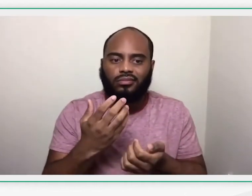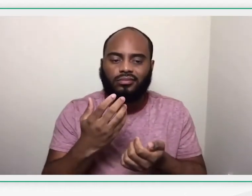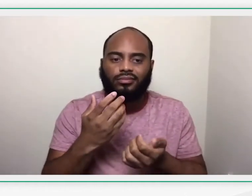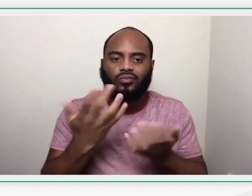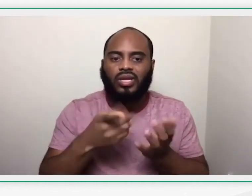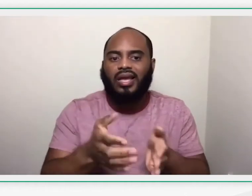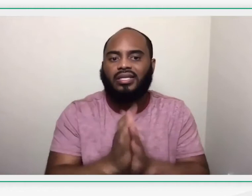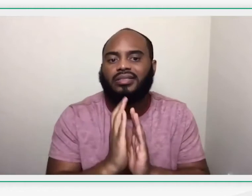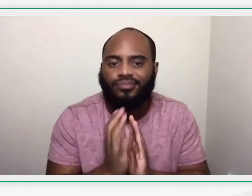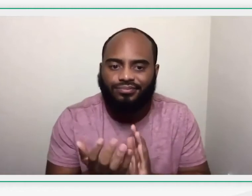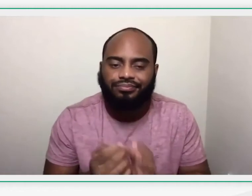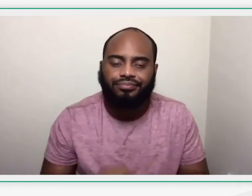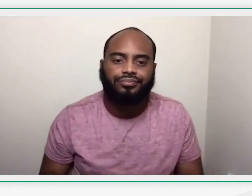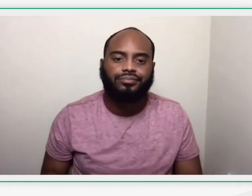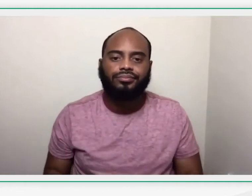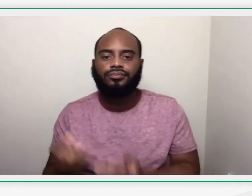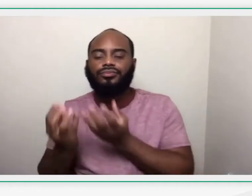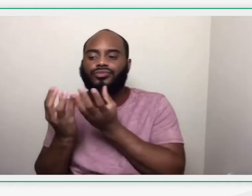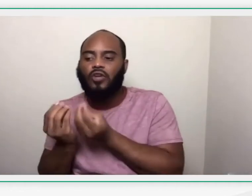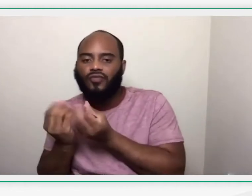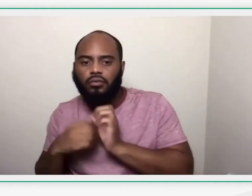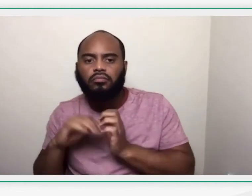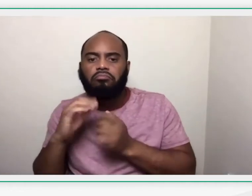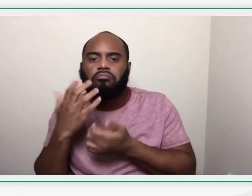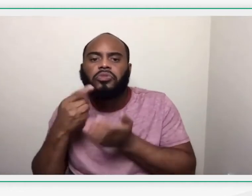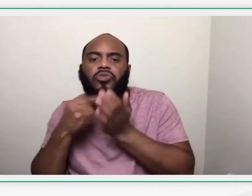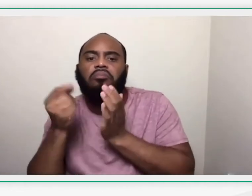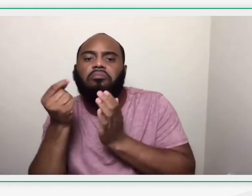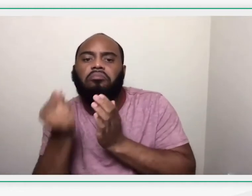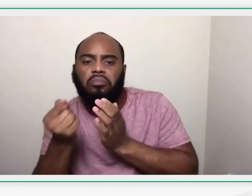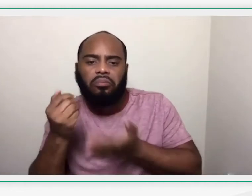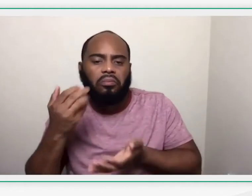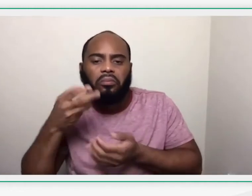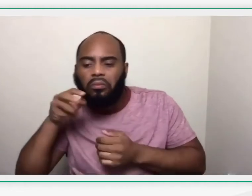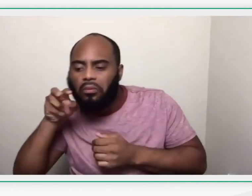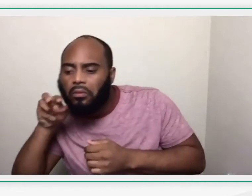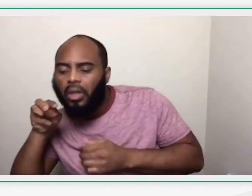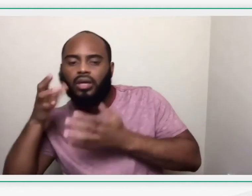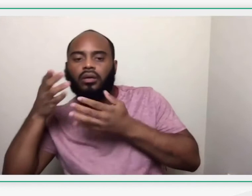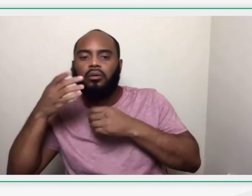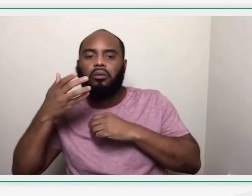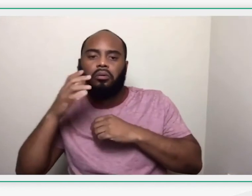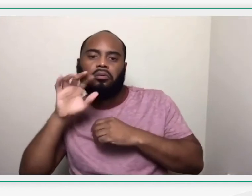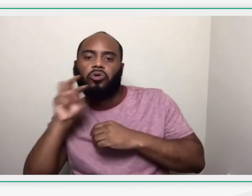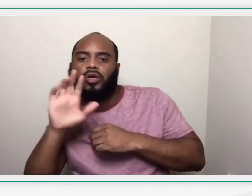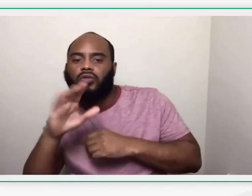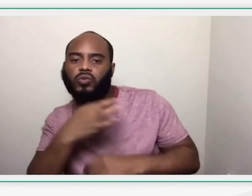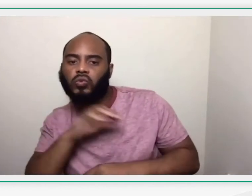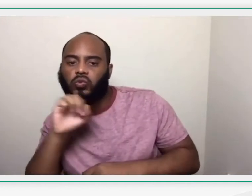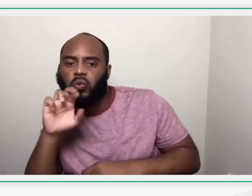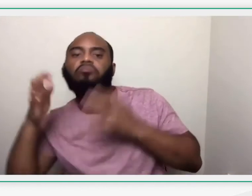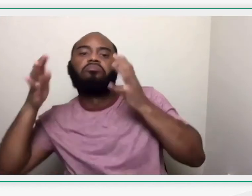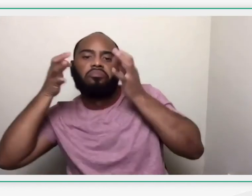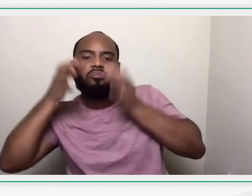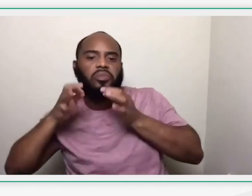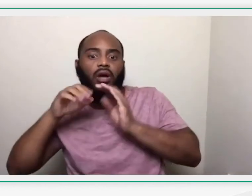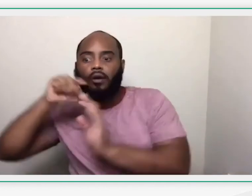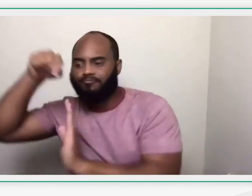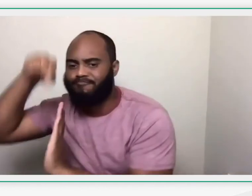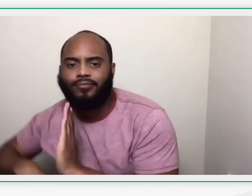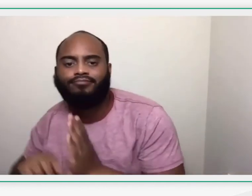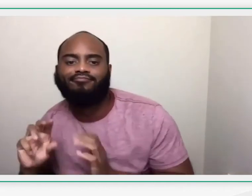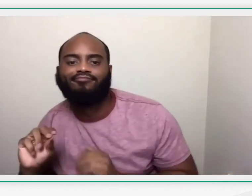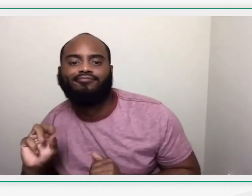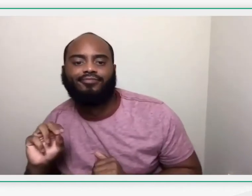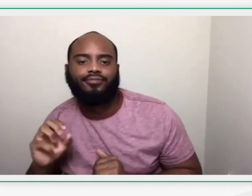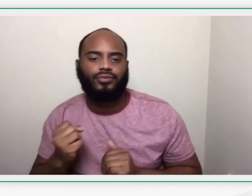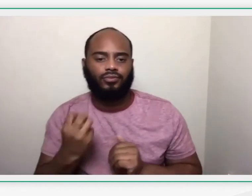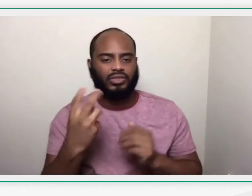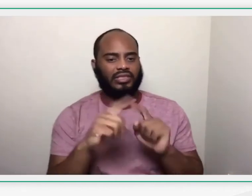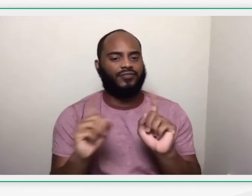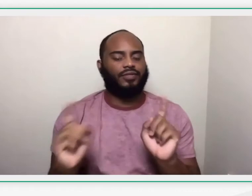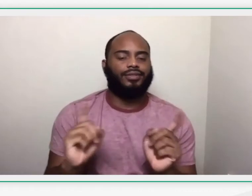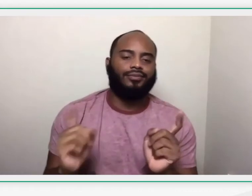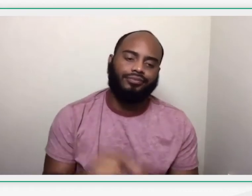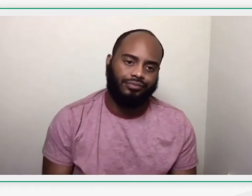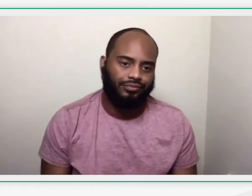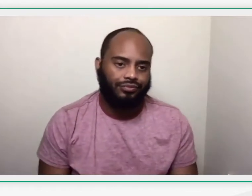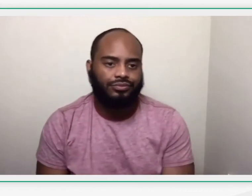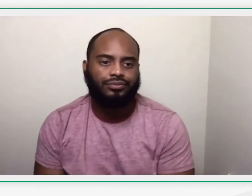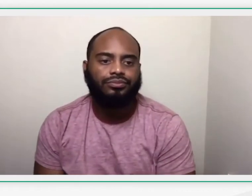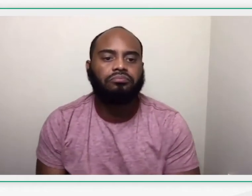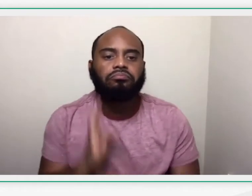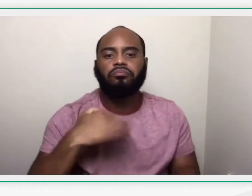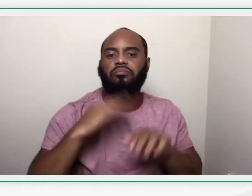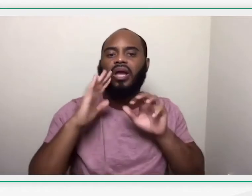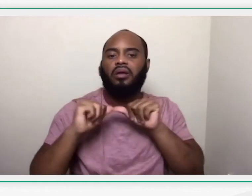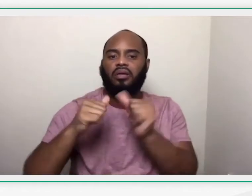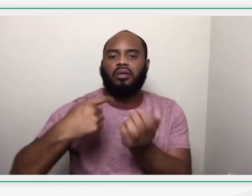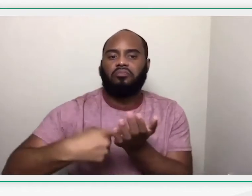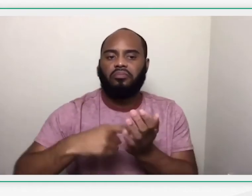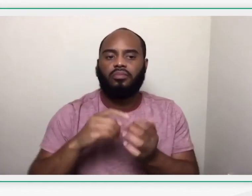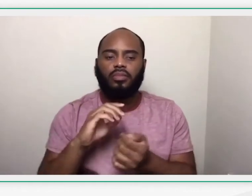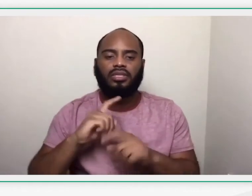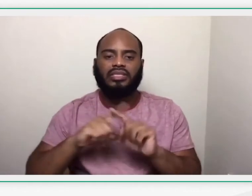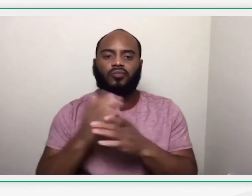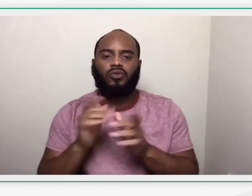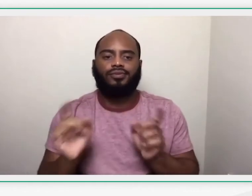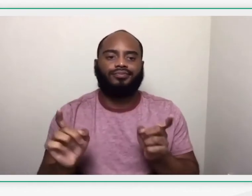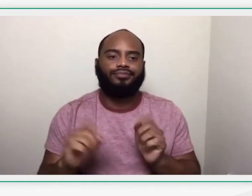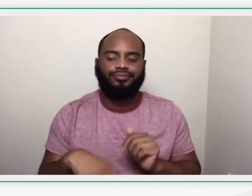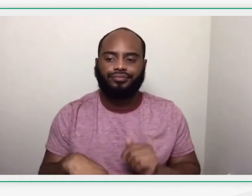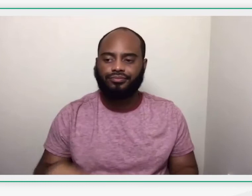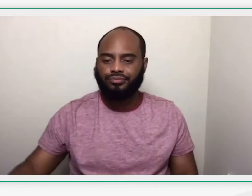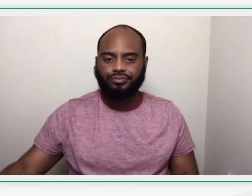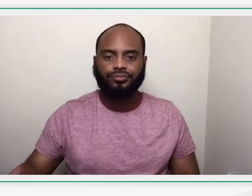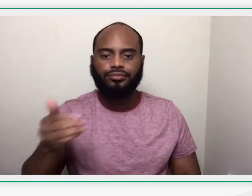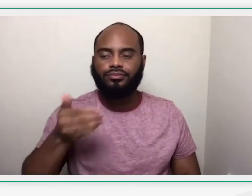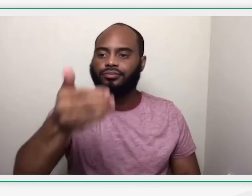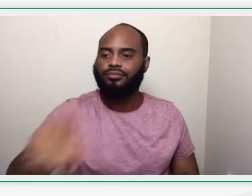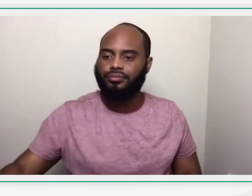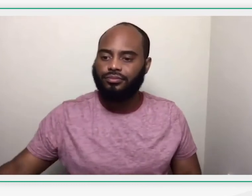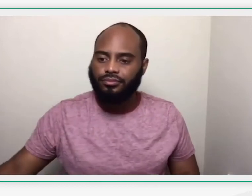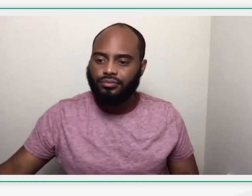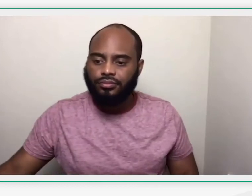And that hard inquiry is typically made when you are making a heavy ask. So, a soft inquiry is just a light review of your credit score, not an in-depth review of your credit history. So, they are a little different, and I'll continue to point out their differences as we move along tonight.